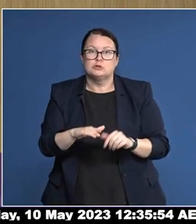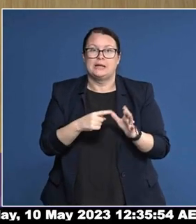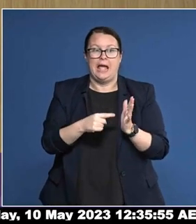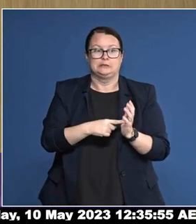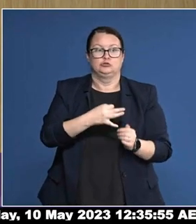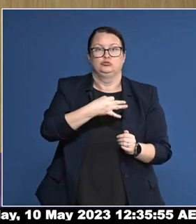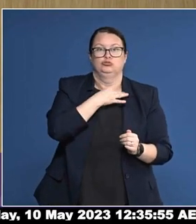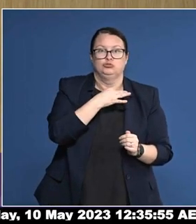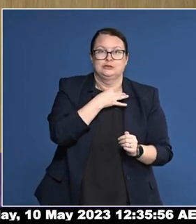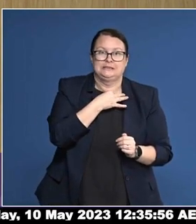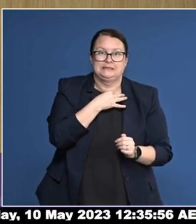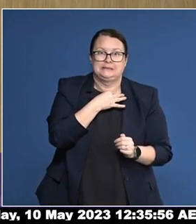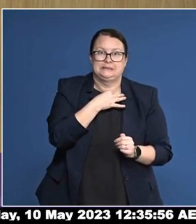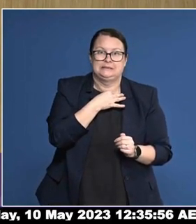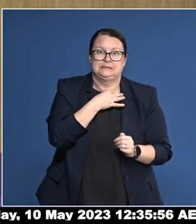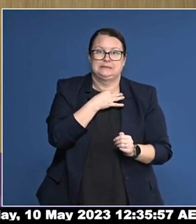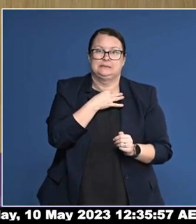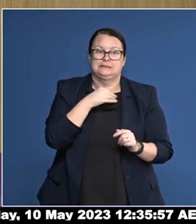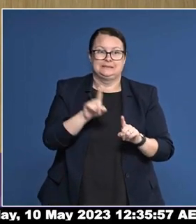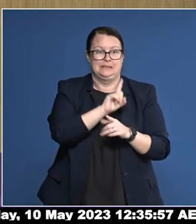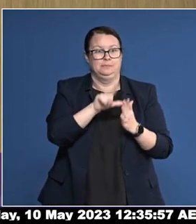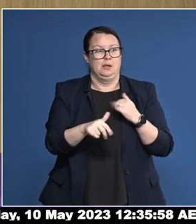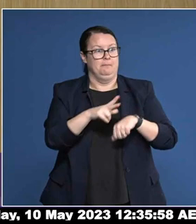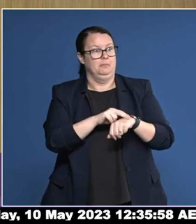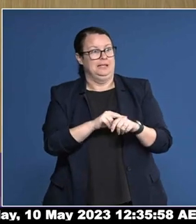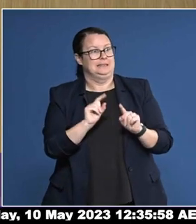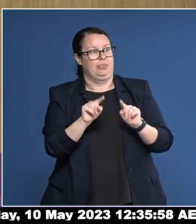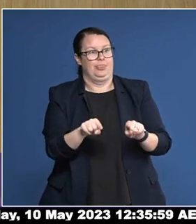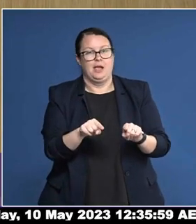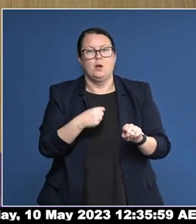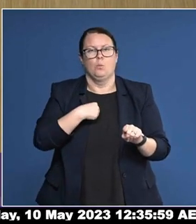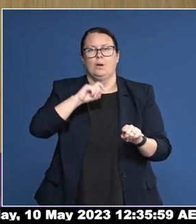whilst the assessment is occurring, then we will request or, if we have to, we will take